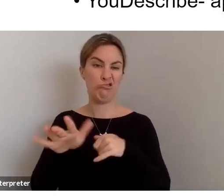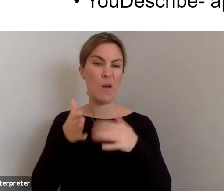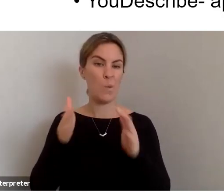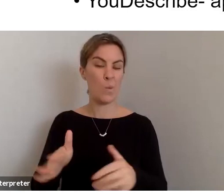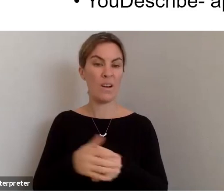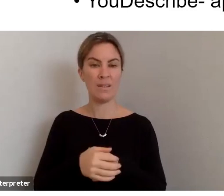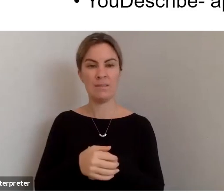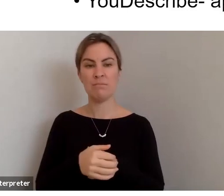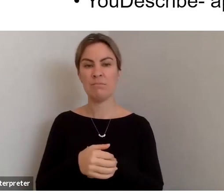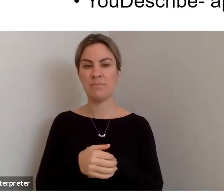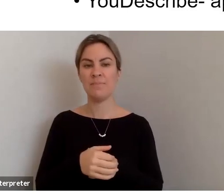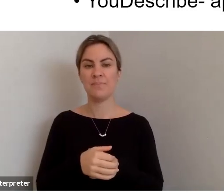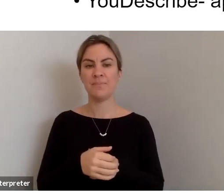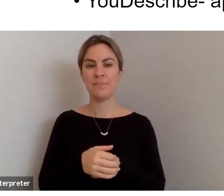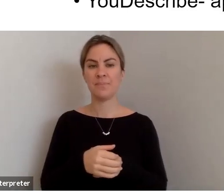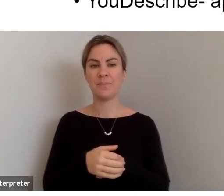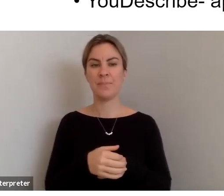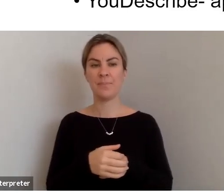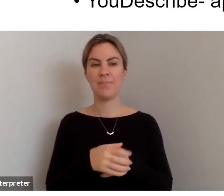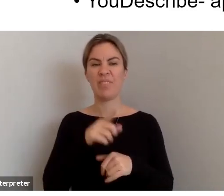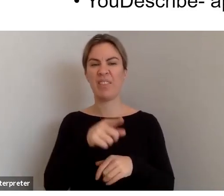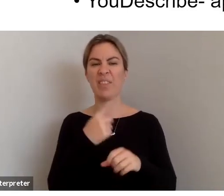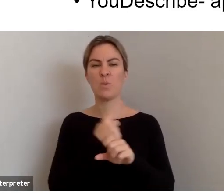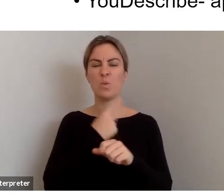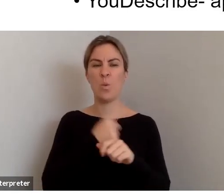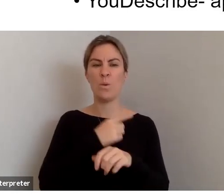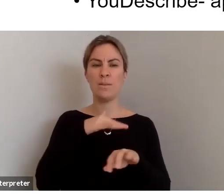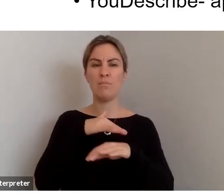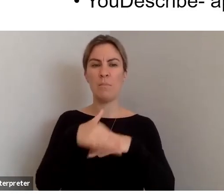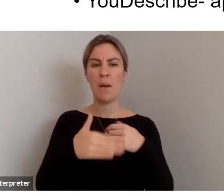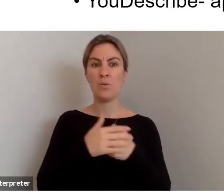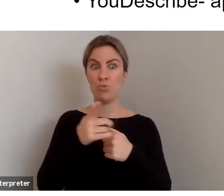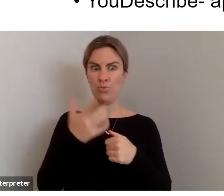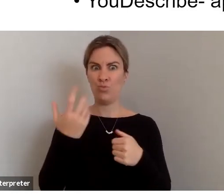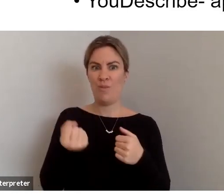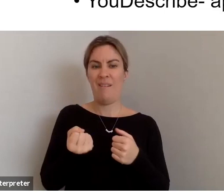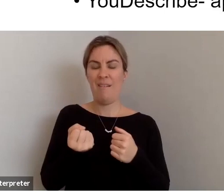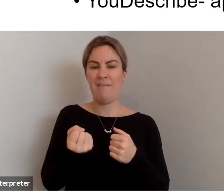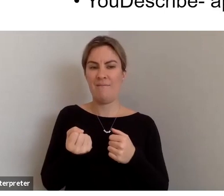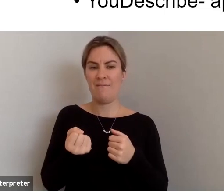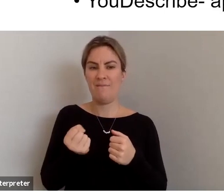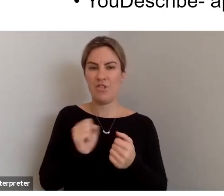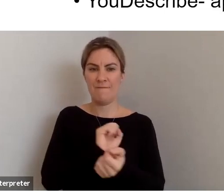You can get people away from the social media accounts and into your